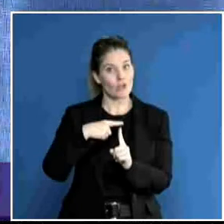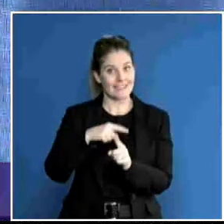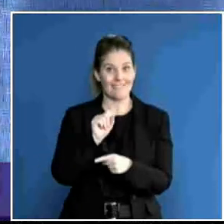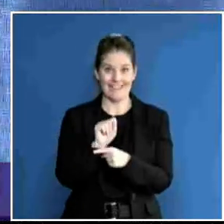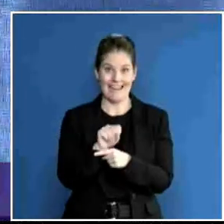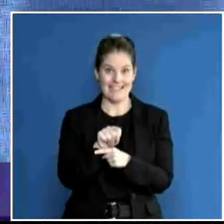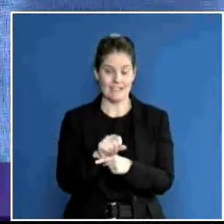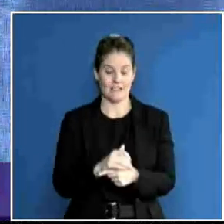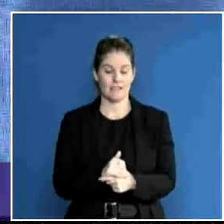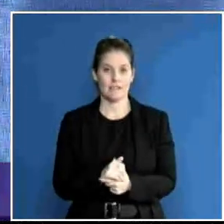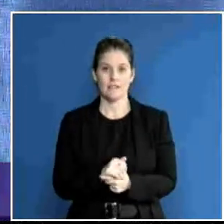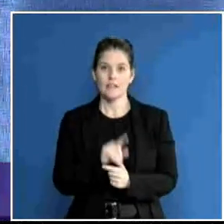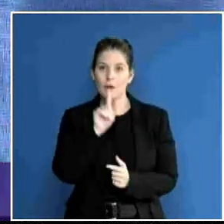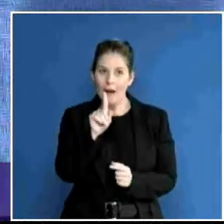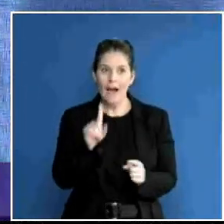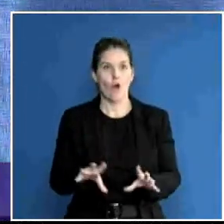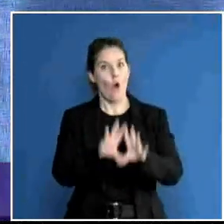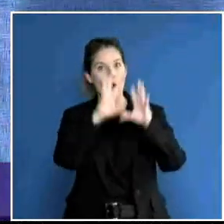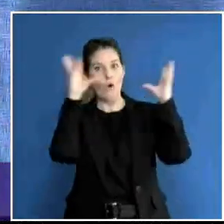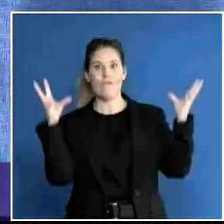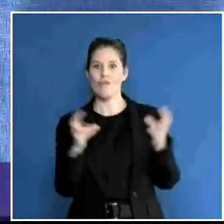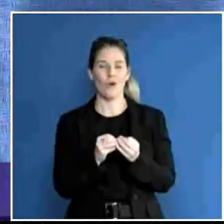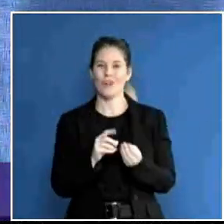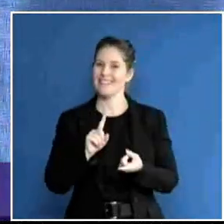meeting its objectives efficiently and effectively.